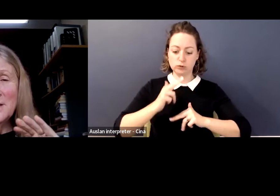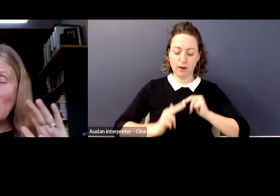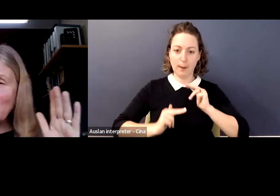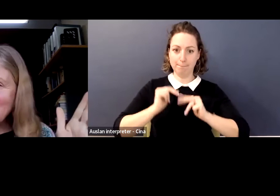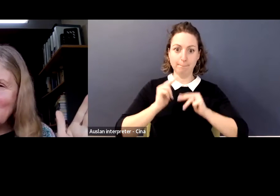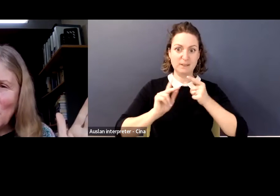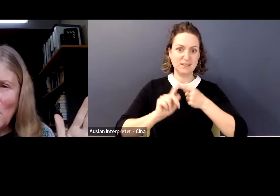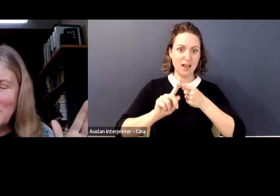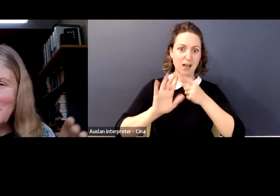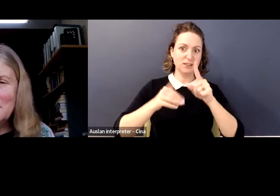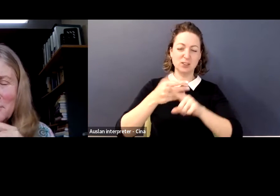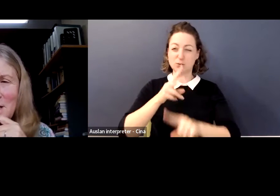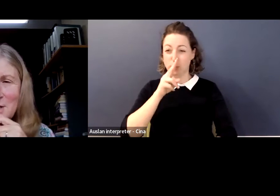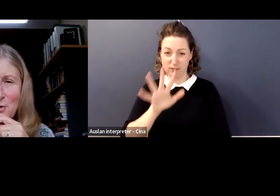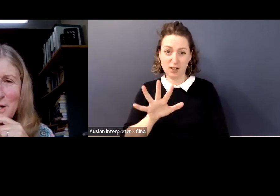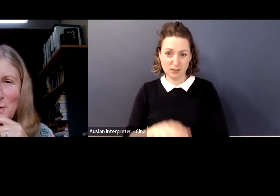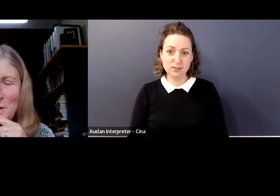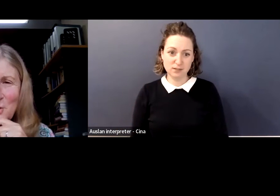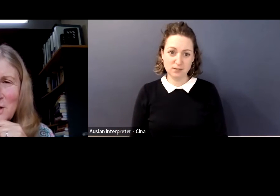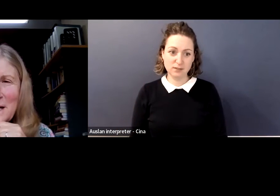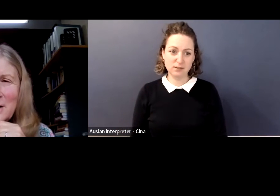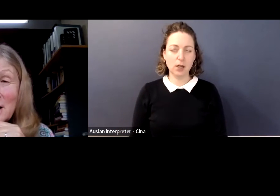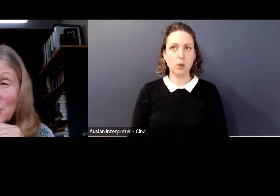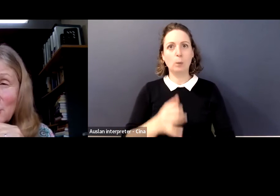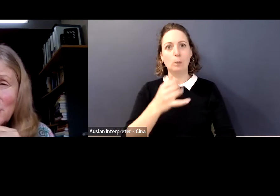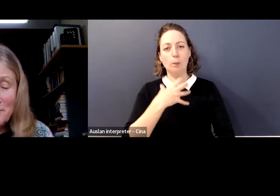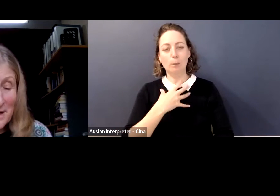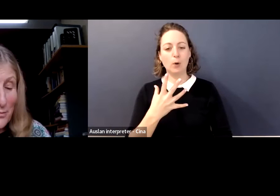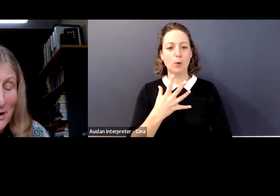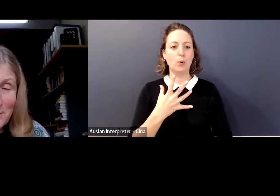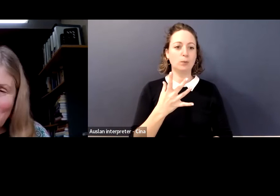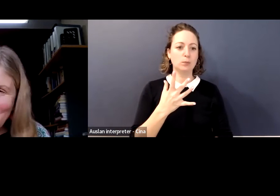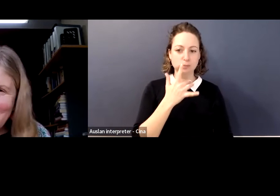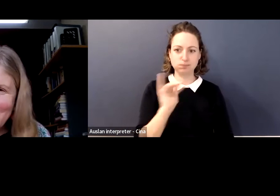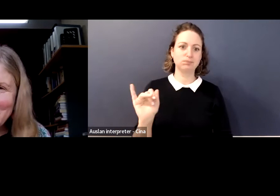It's obviously more extreme when we're talking about young children in primary school settings